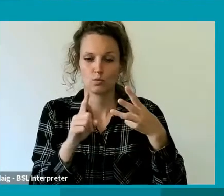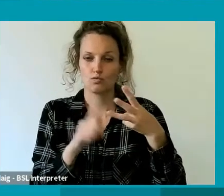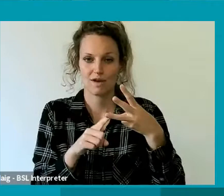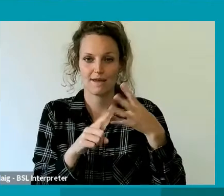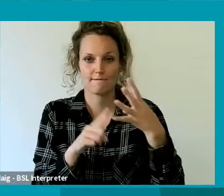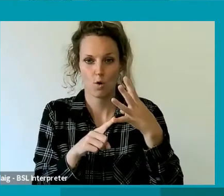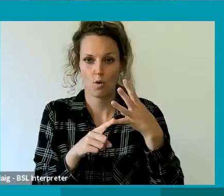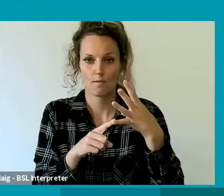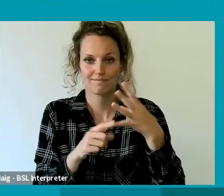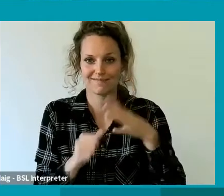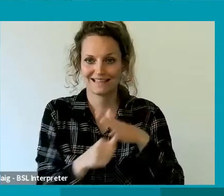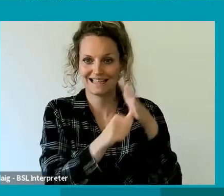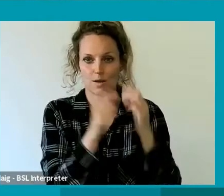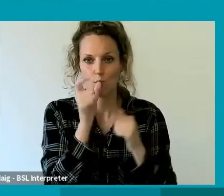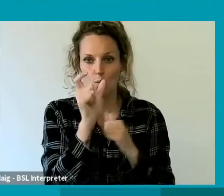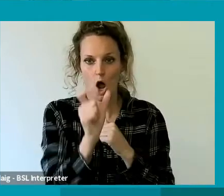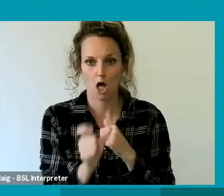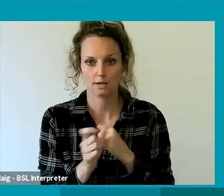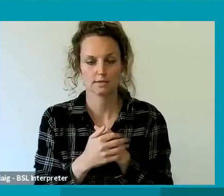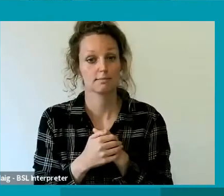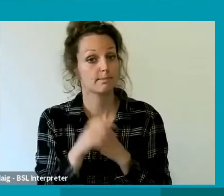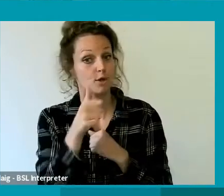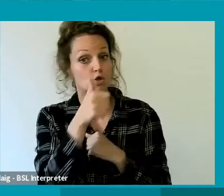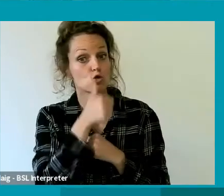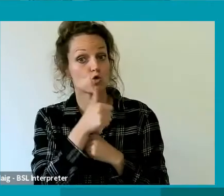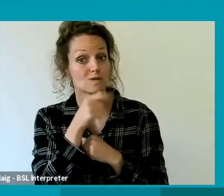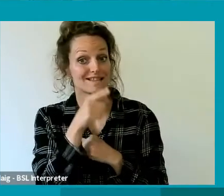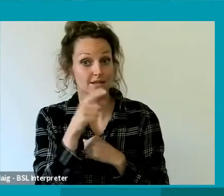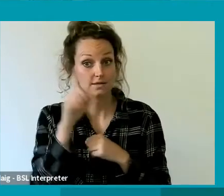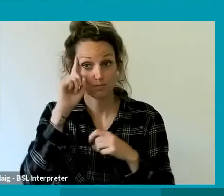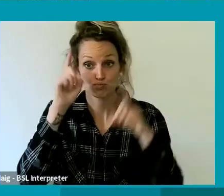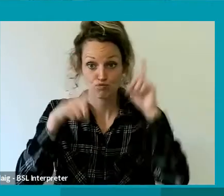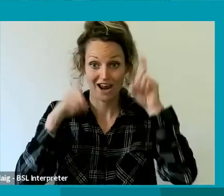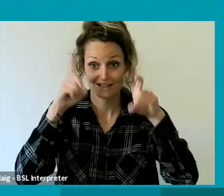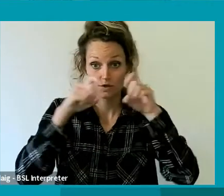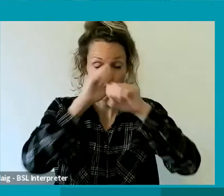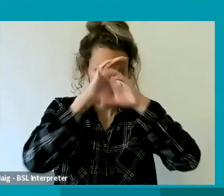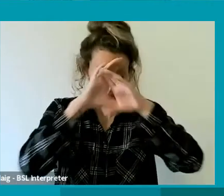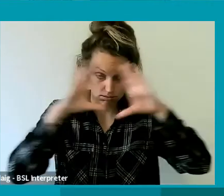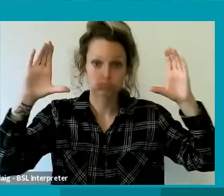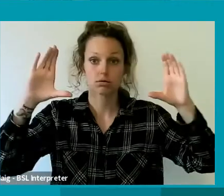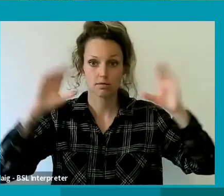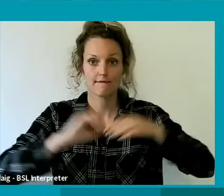But use this potentially as as a as a foundation or starting block if you're really creative.